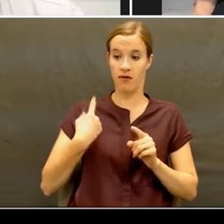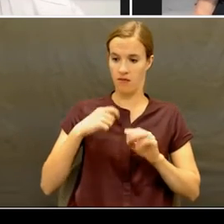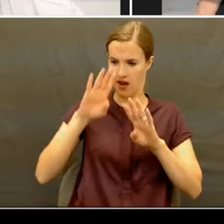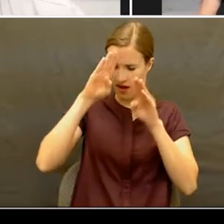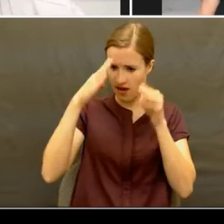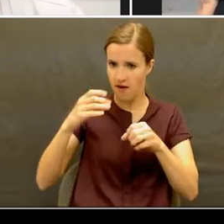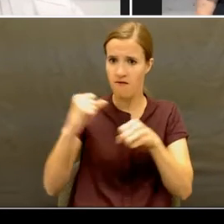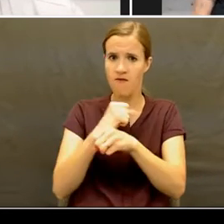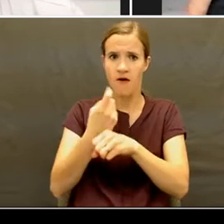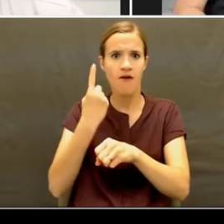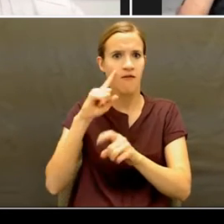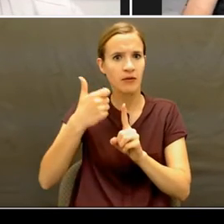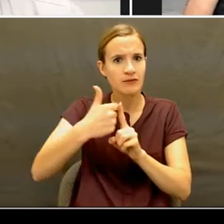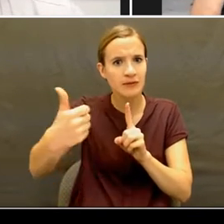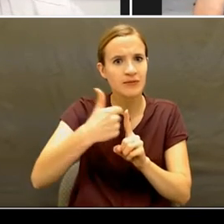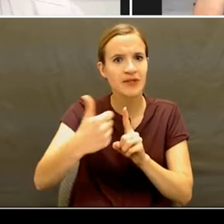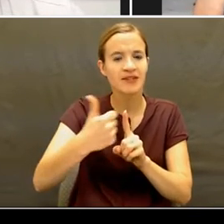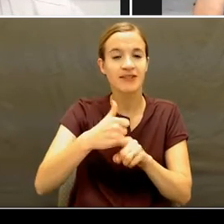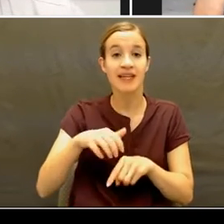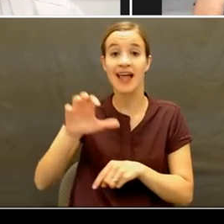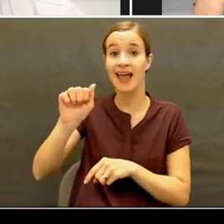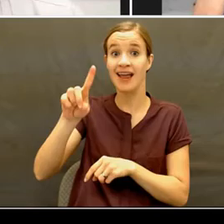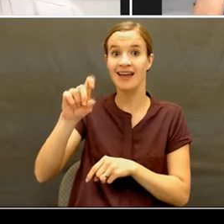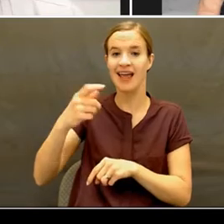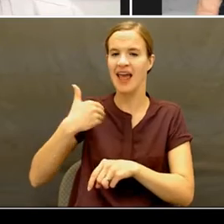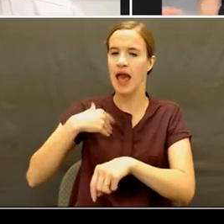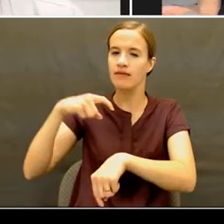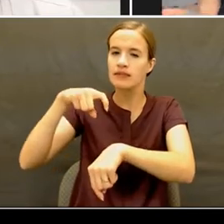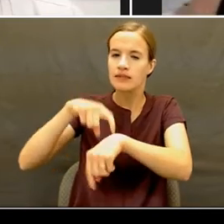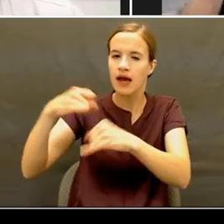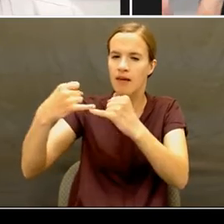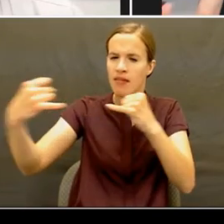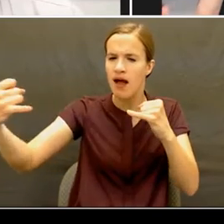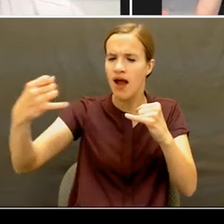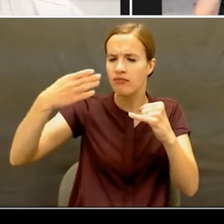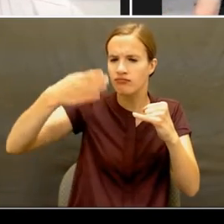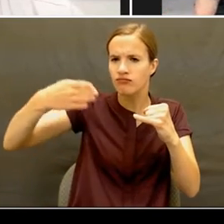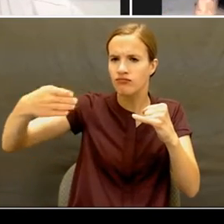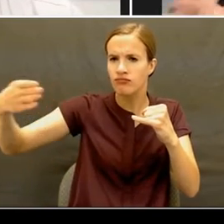for transportation, but as soon as signed, and that was it. That's how powerful that's how